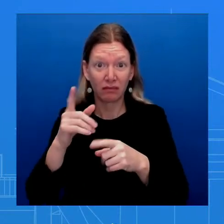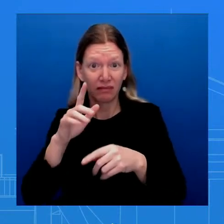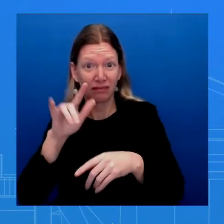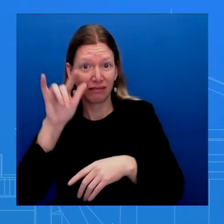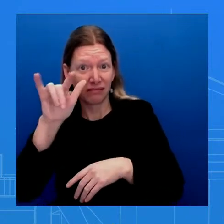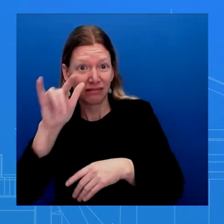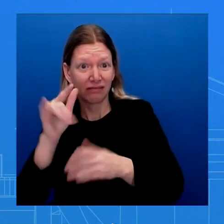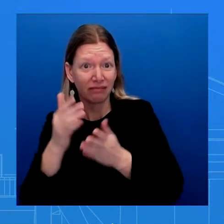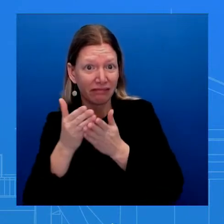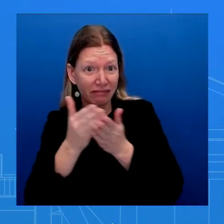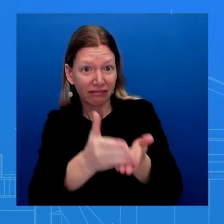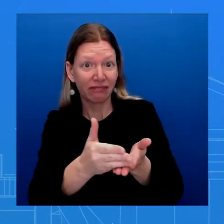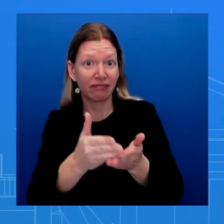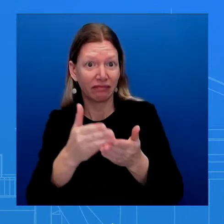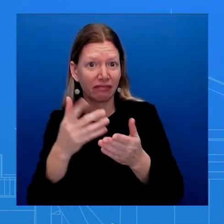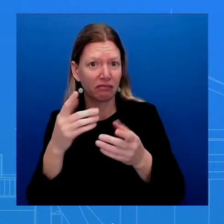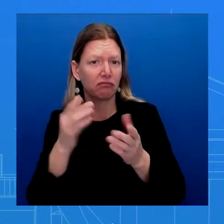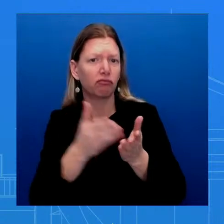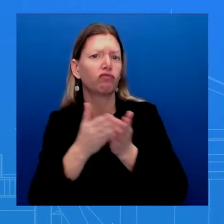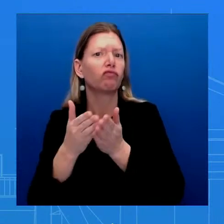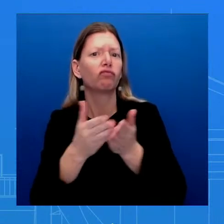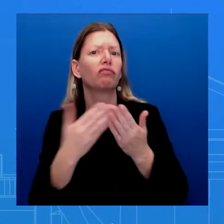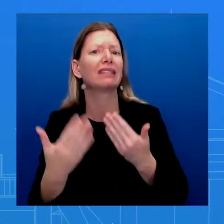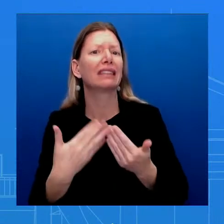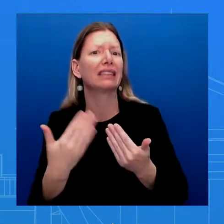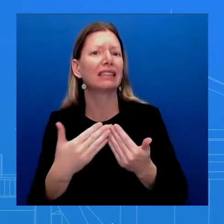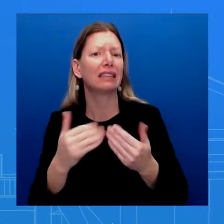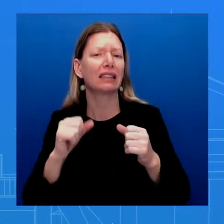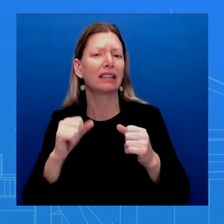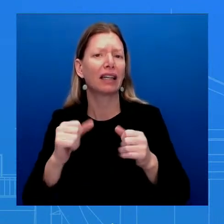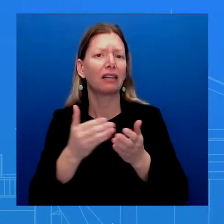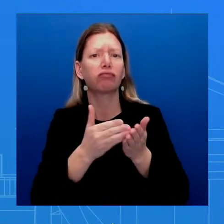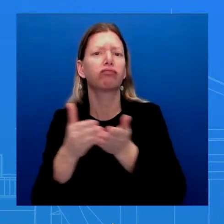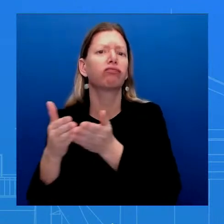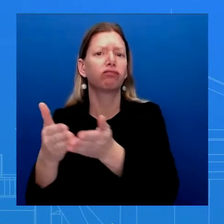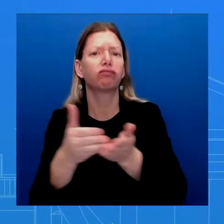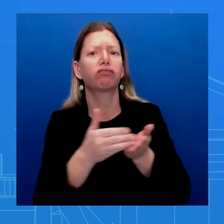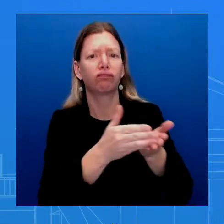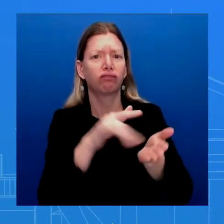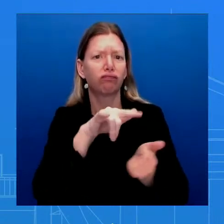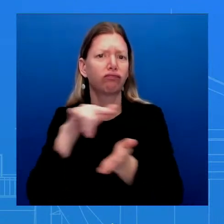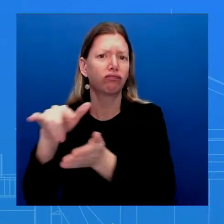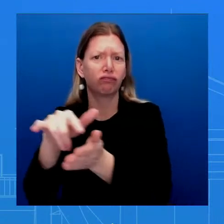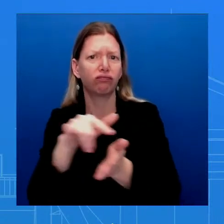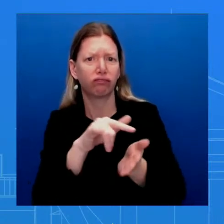as needed to demonstrate our commitment to our national security interests in the region.